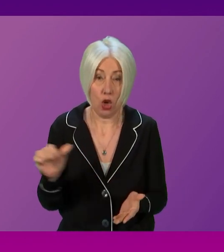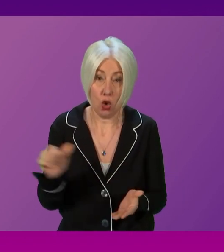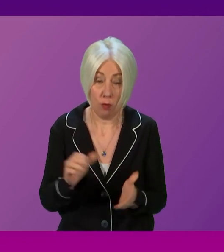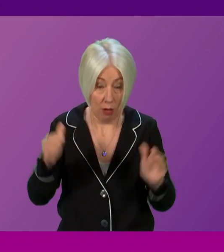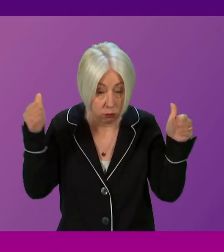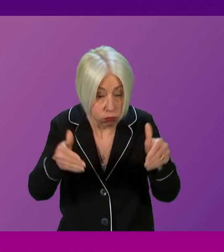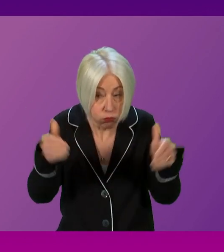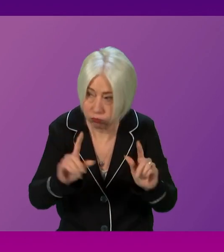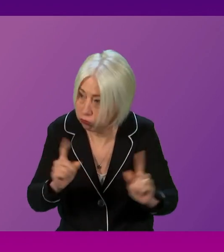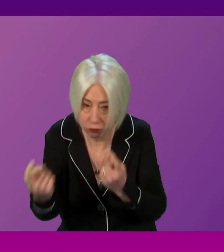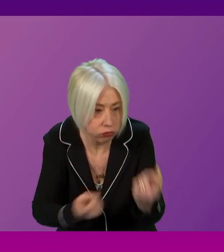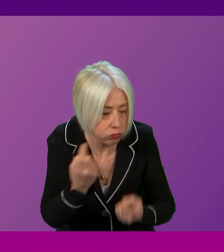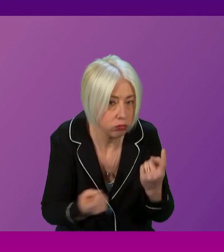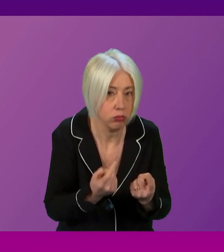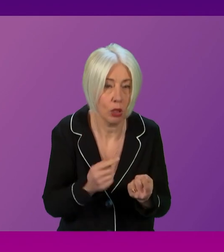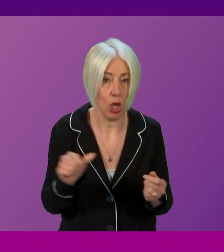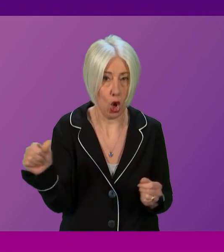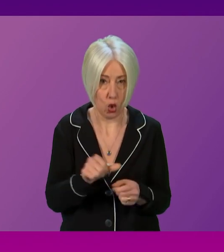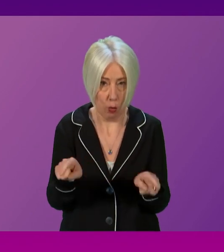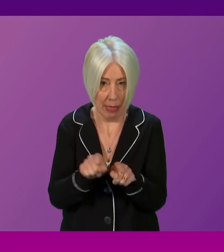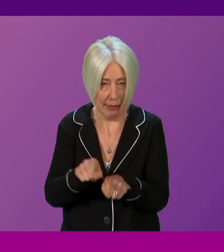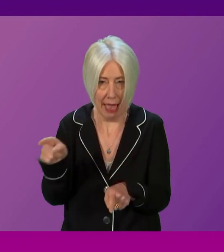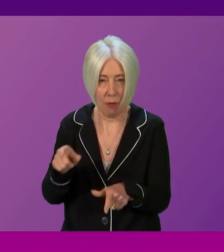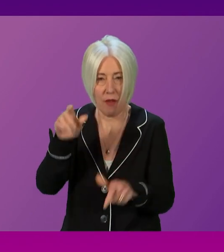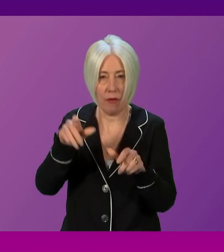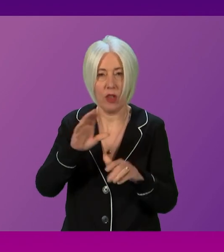attention paid, and that should be no different in the case of these unaccompanied children.